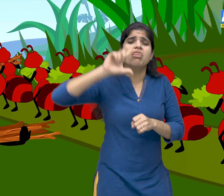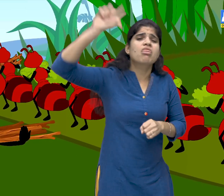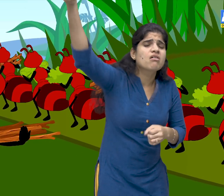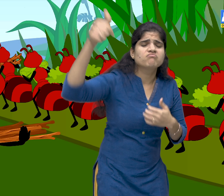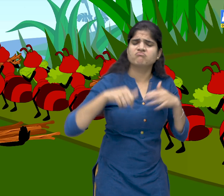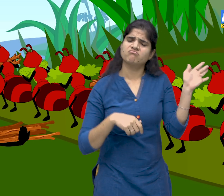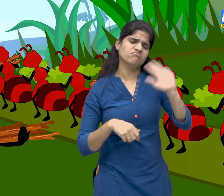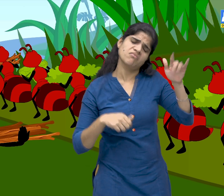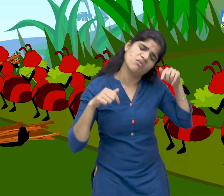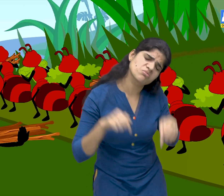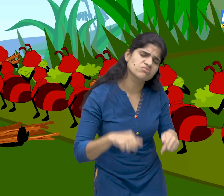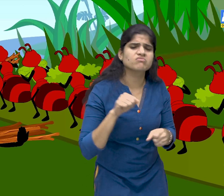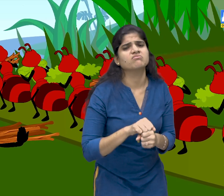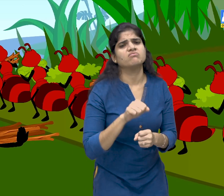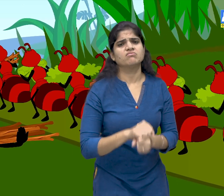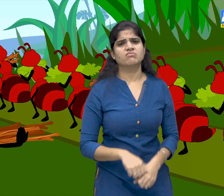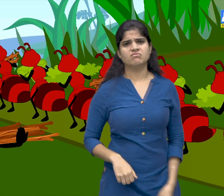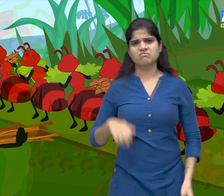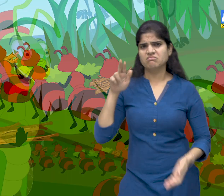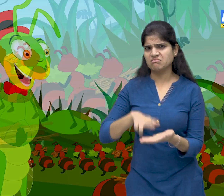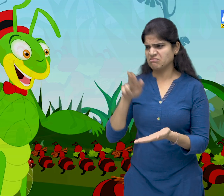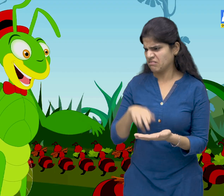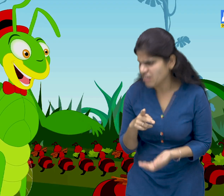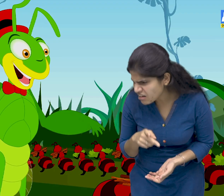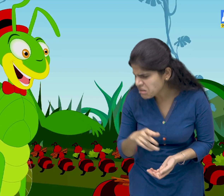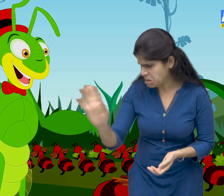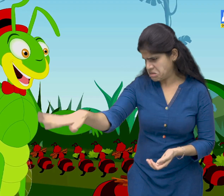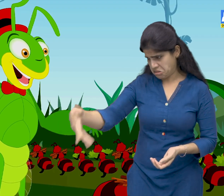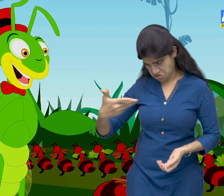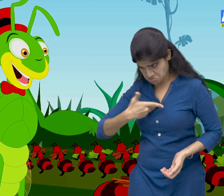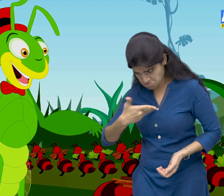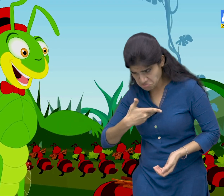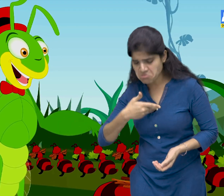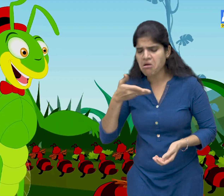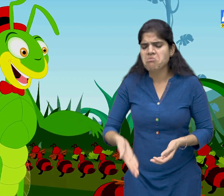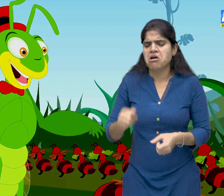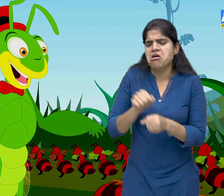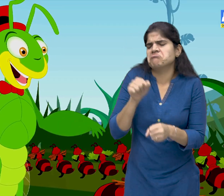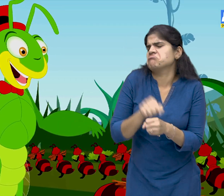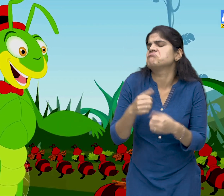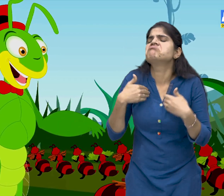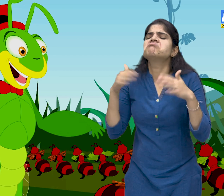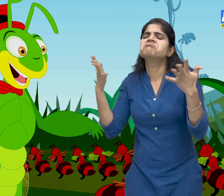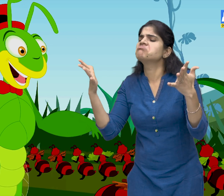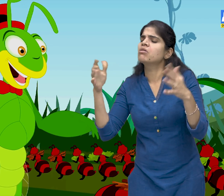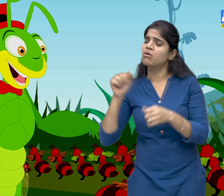''We cannot delay it''. ''We will do it right now''. The grasshopper said, ''I won't work now''.